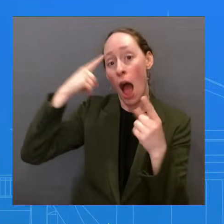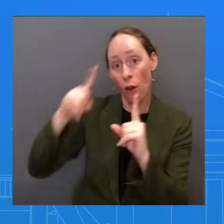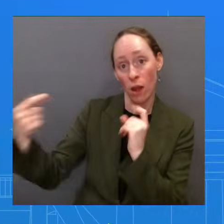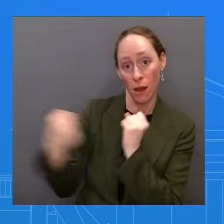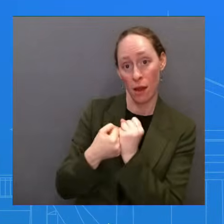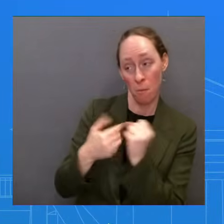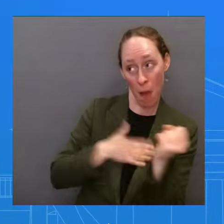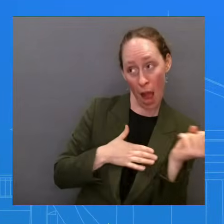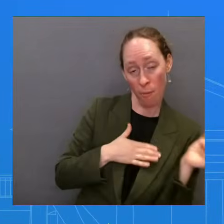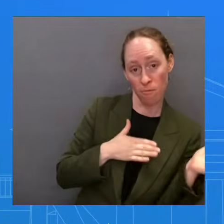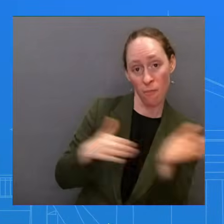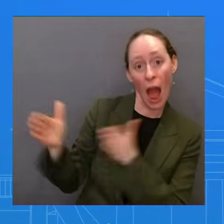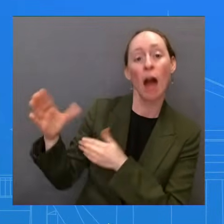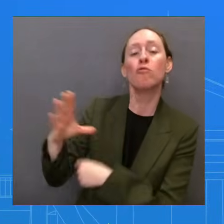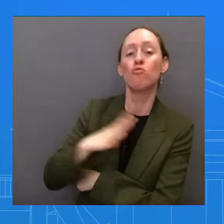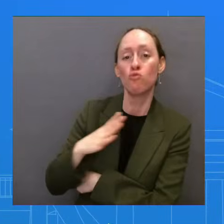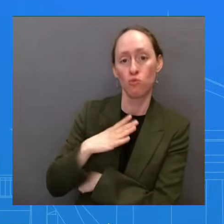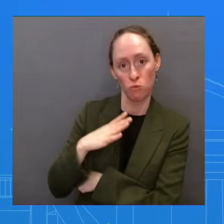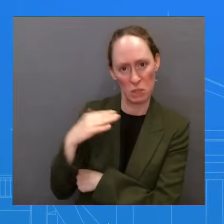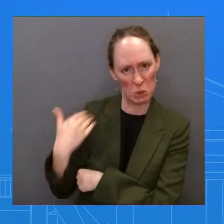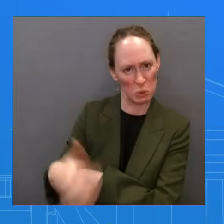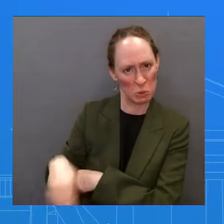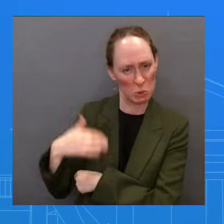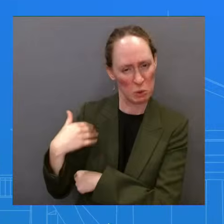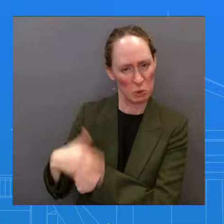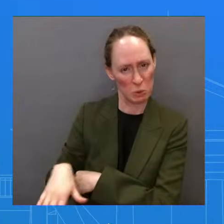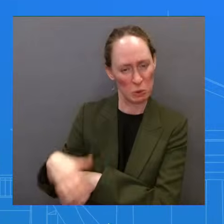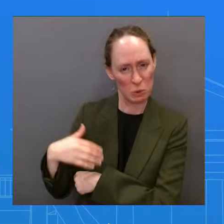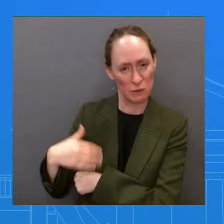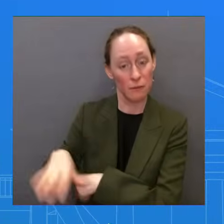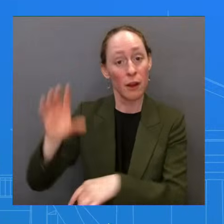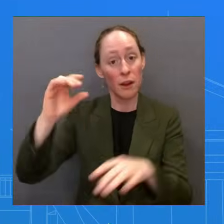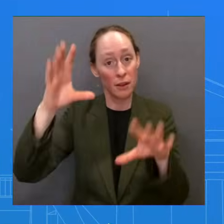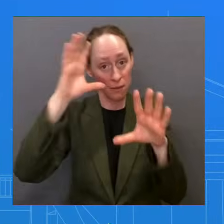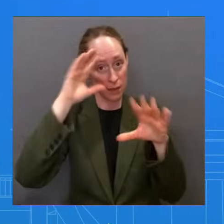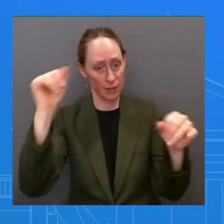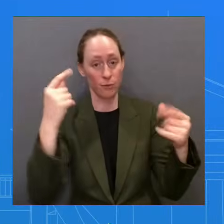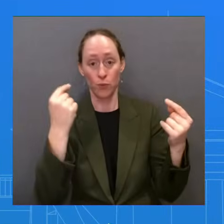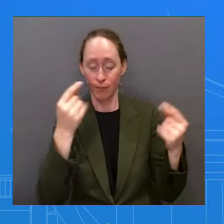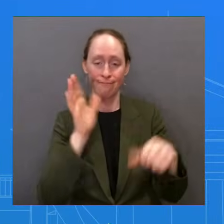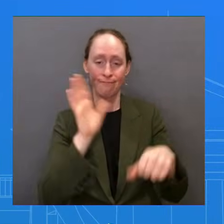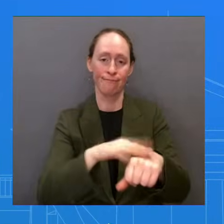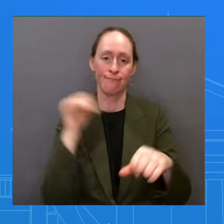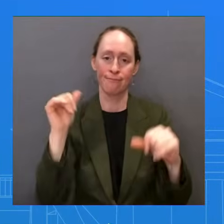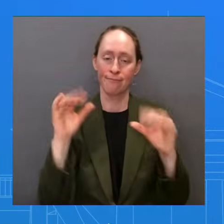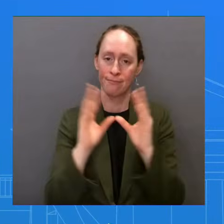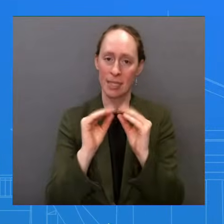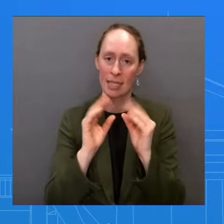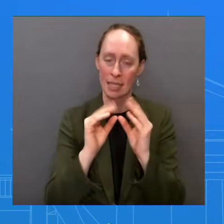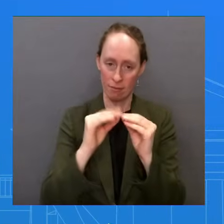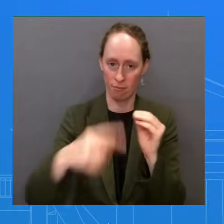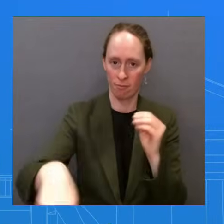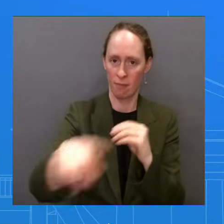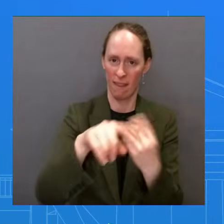and asked that they come to the White House on May 9th to discuss the urgency and importance of avoiding default.